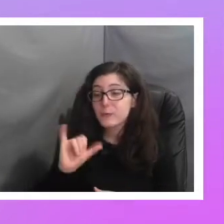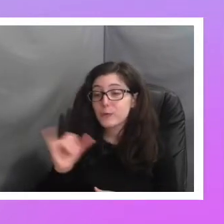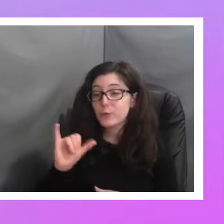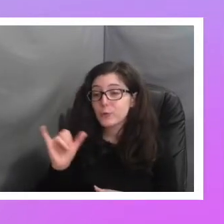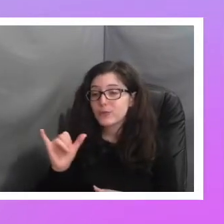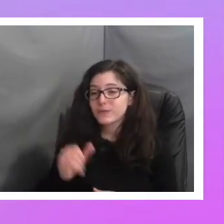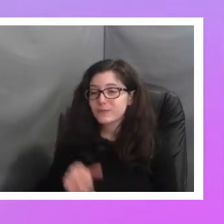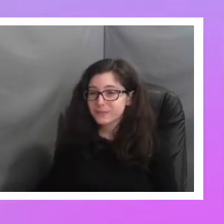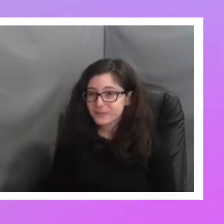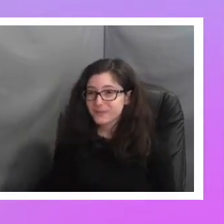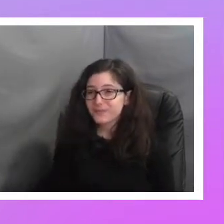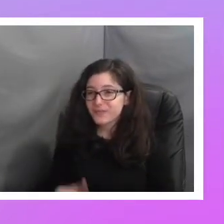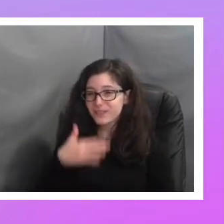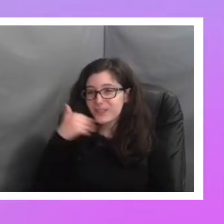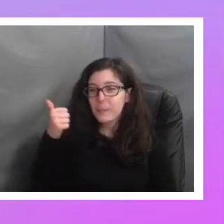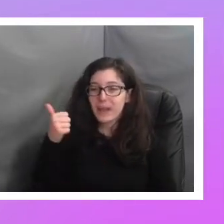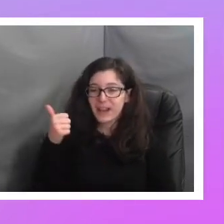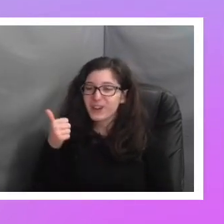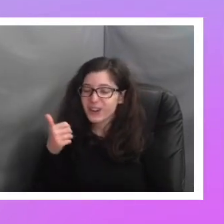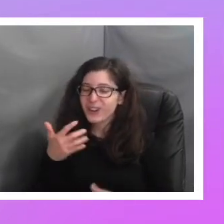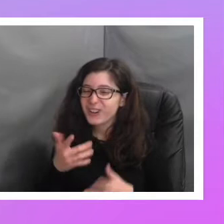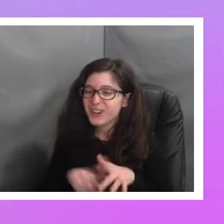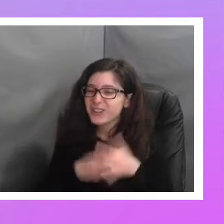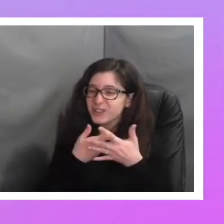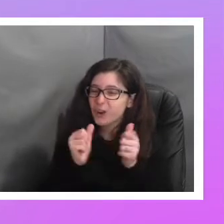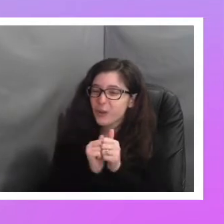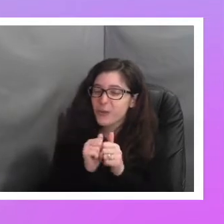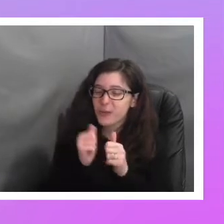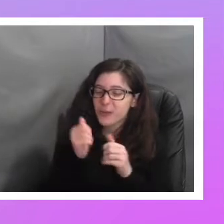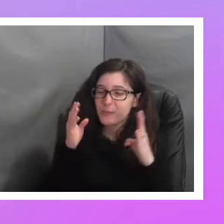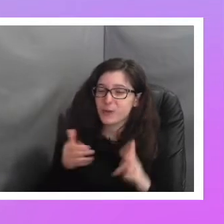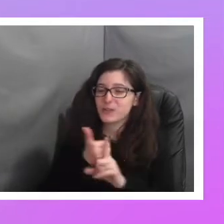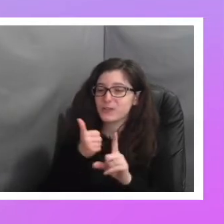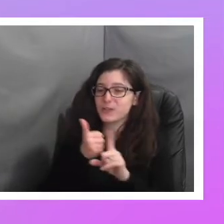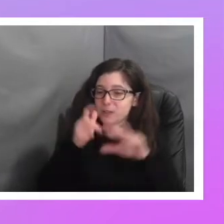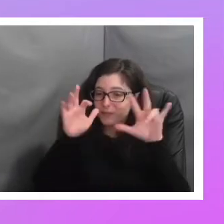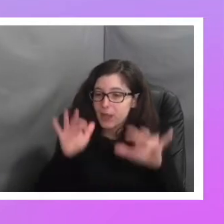who types up a document or a PowerPoint or whatever it is,